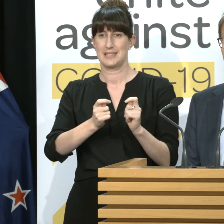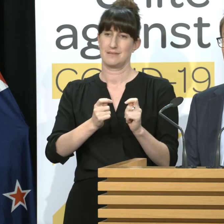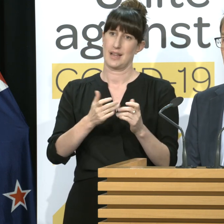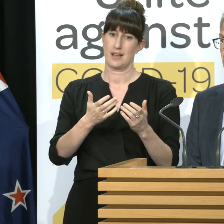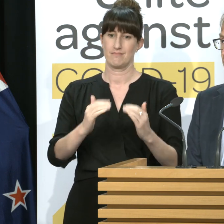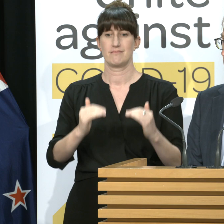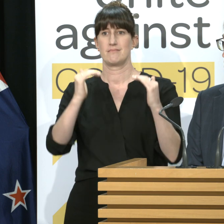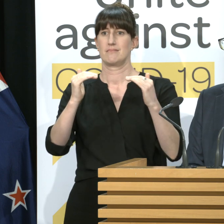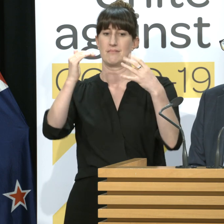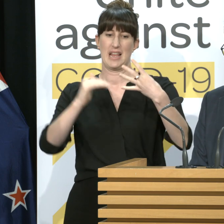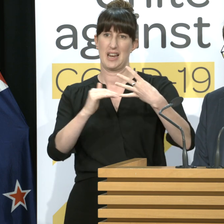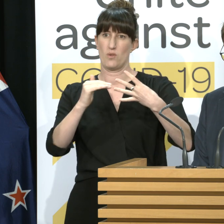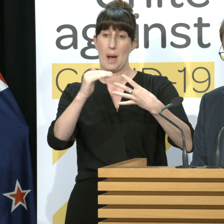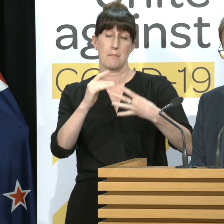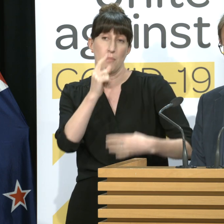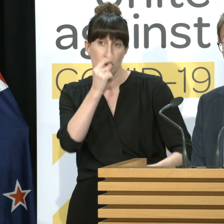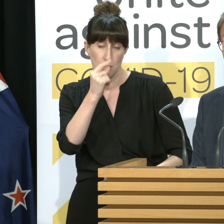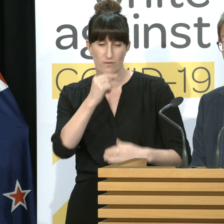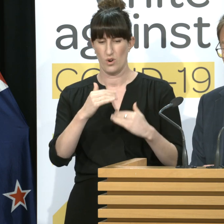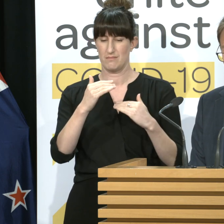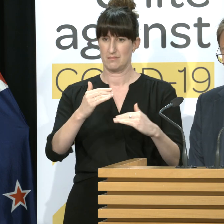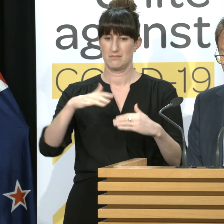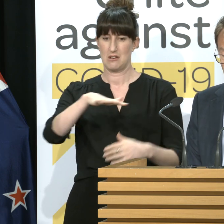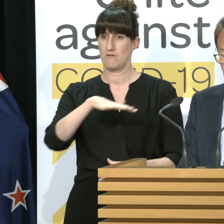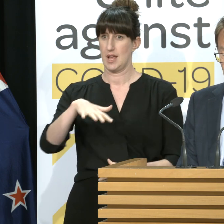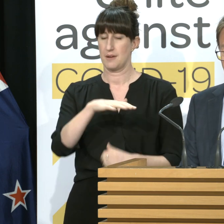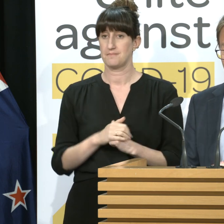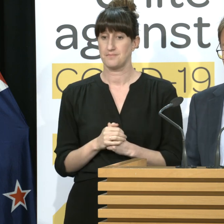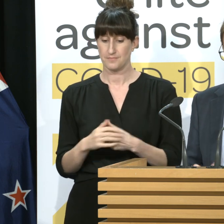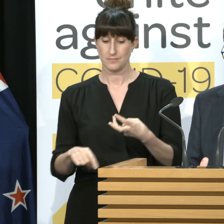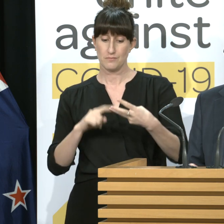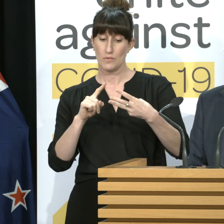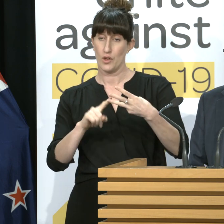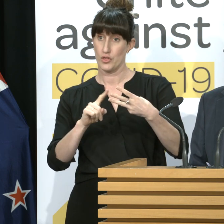The third and potentially most serious scenario that we have rehearsed involves a person testing